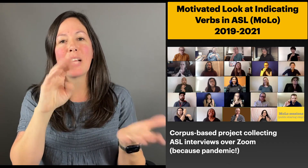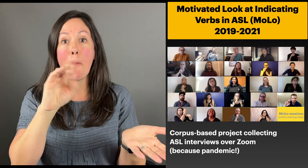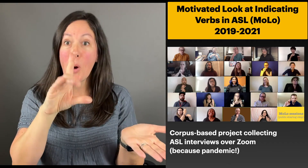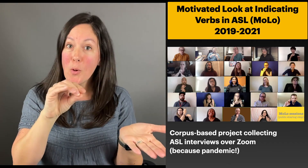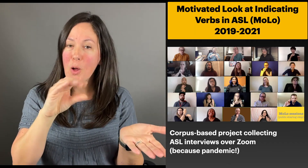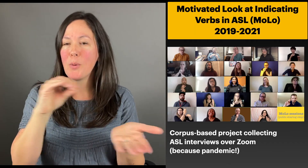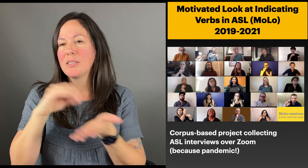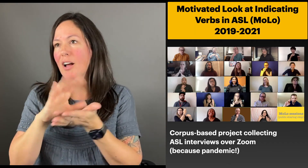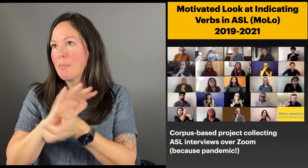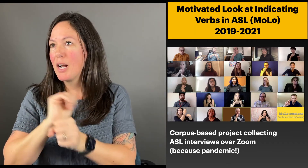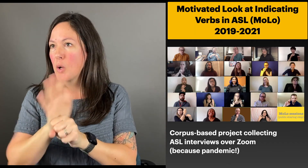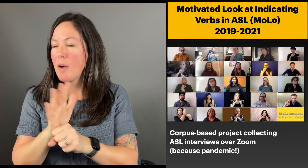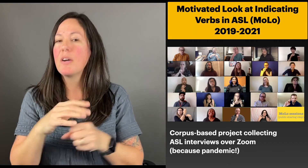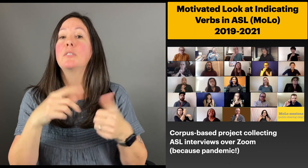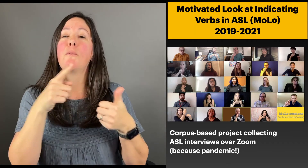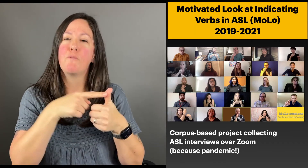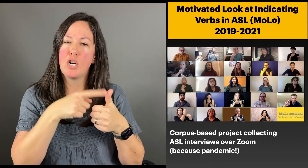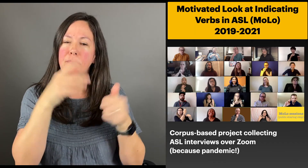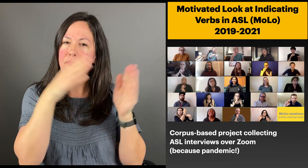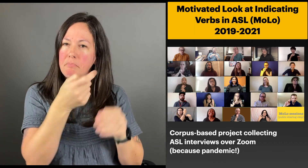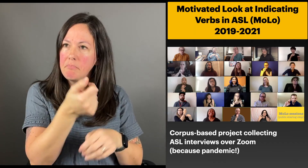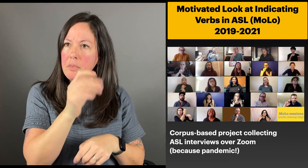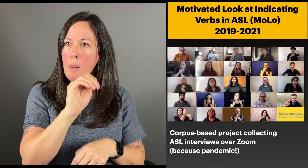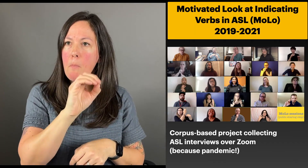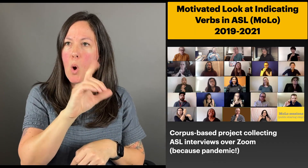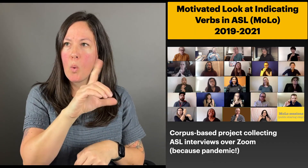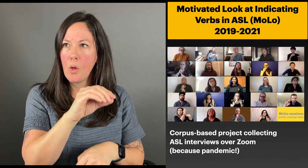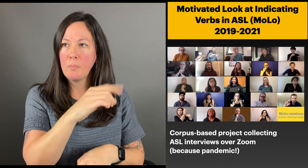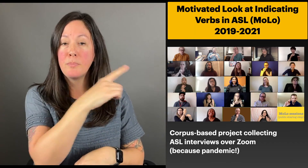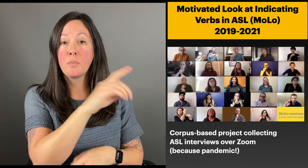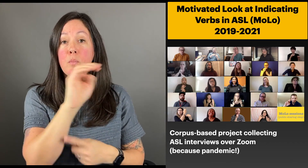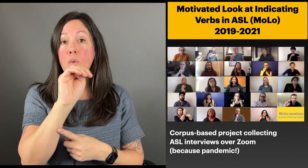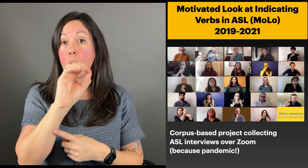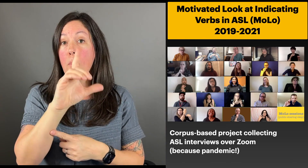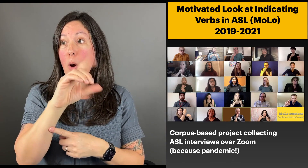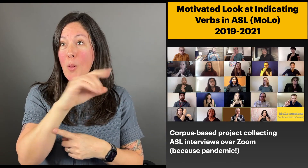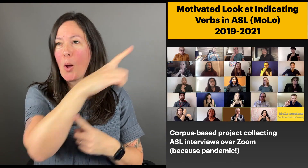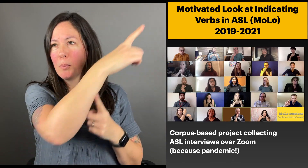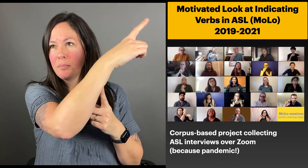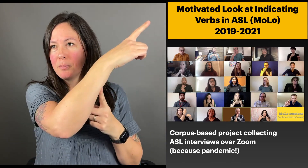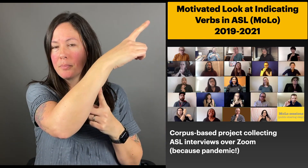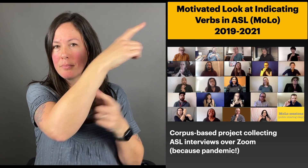you perfect time to swap all right so uh we'll be turning now to talk about the